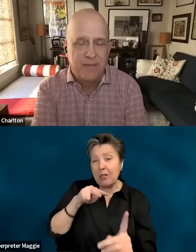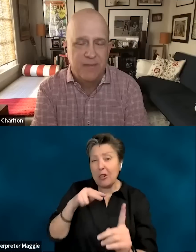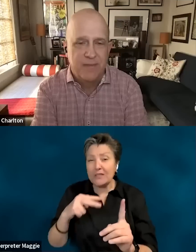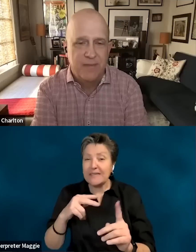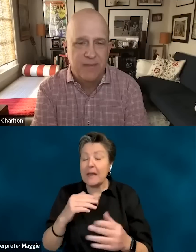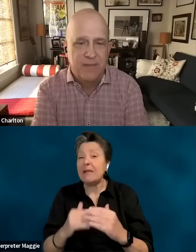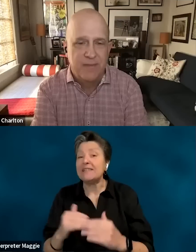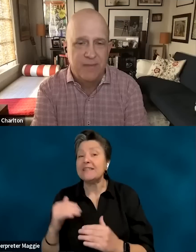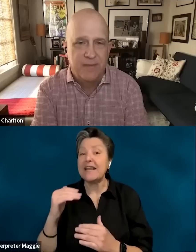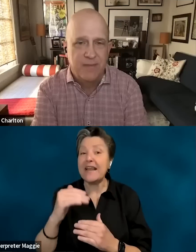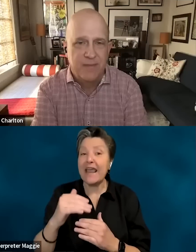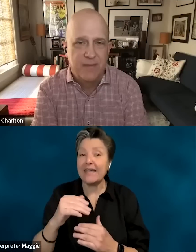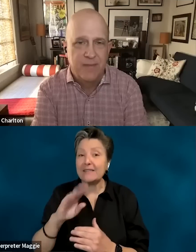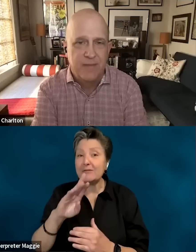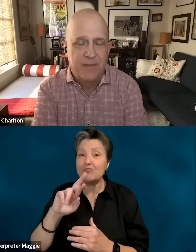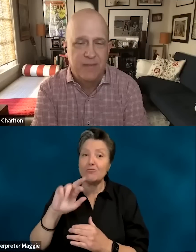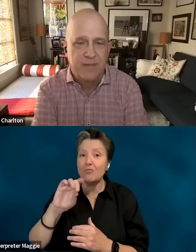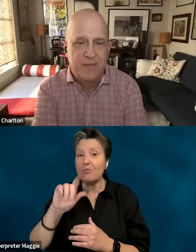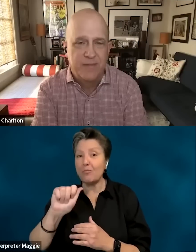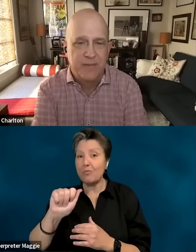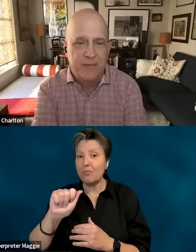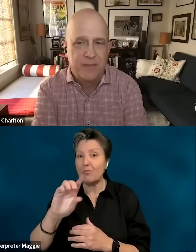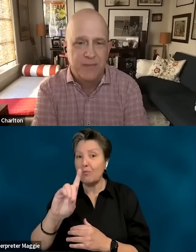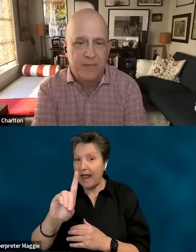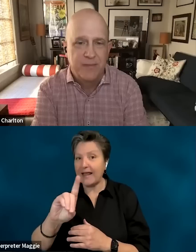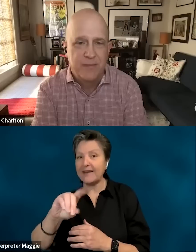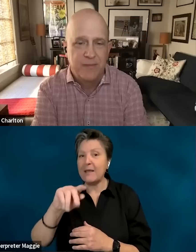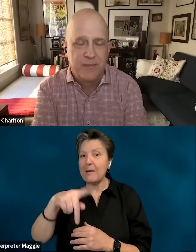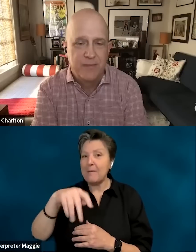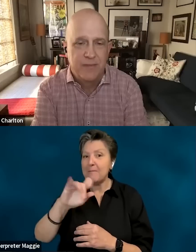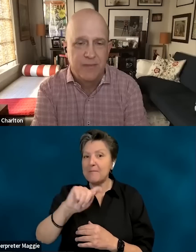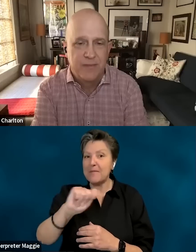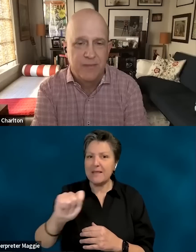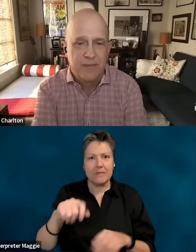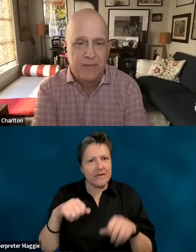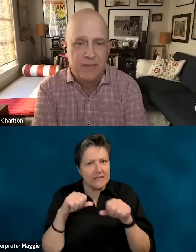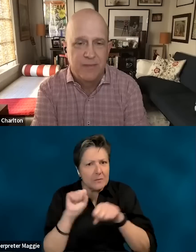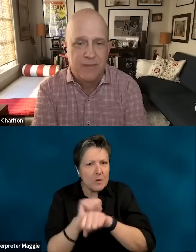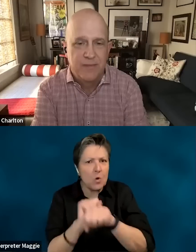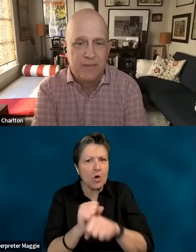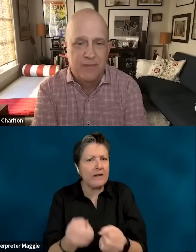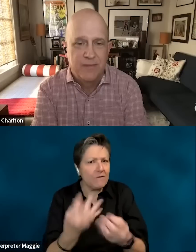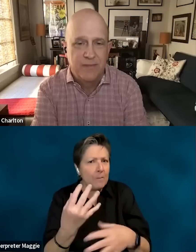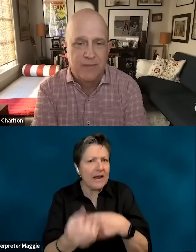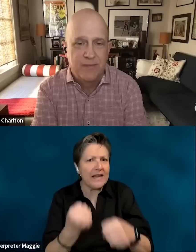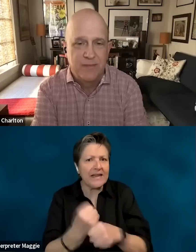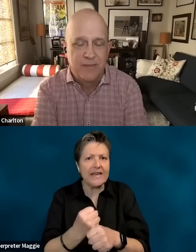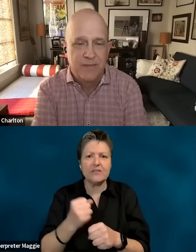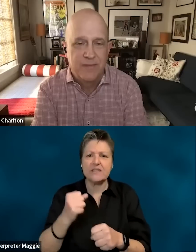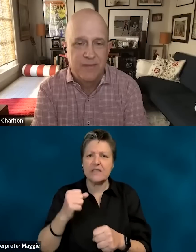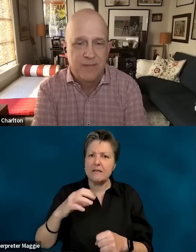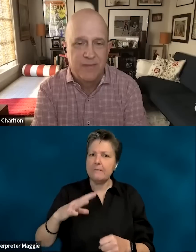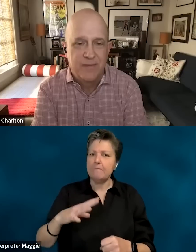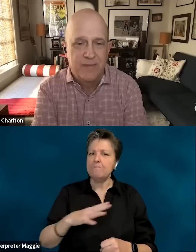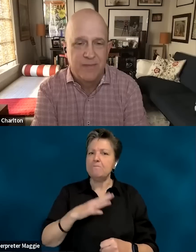but he's been like a solid working actor for so many years and he's with very fancy agencies with three letter names.